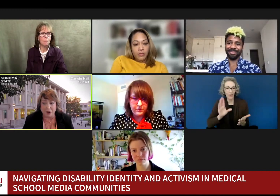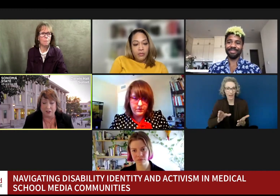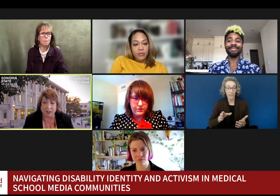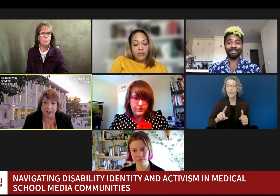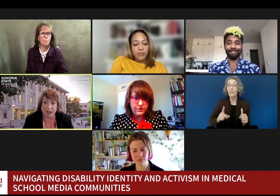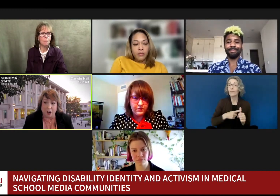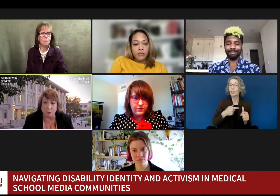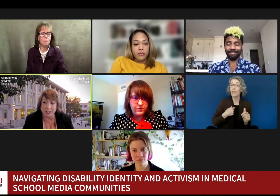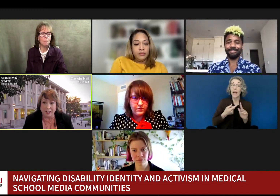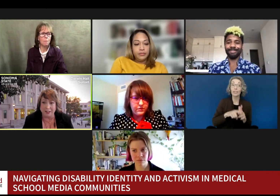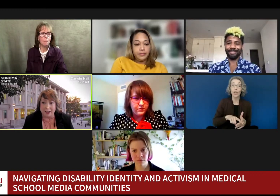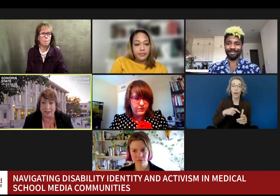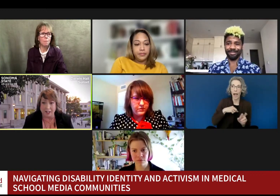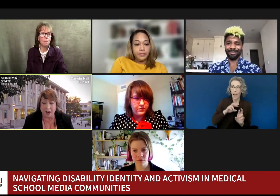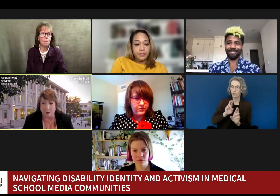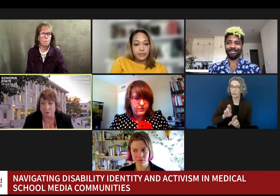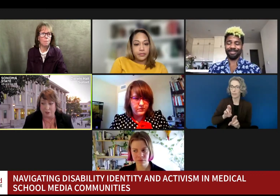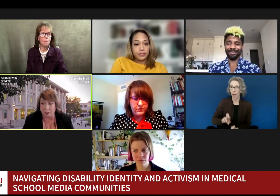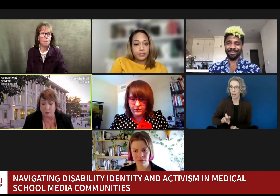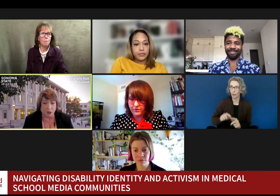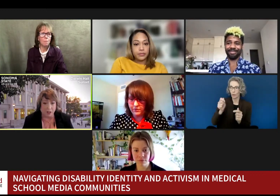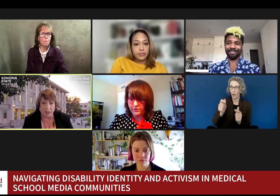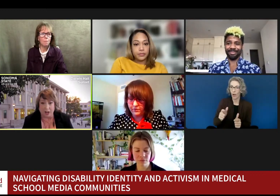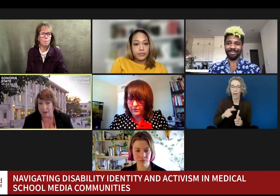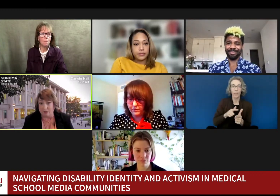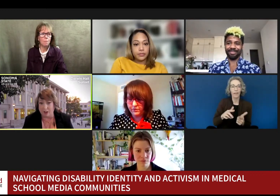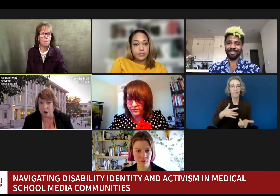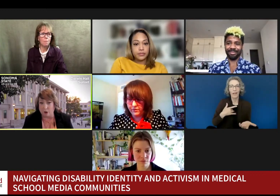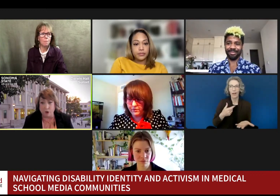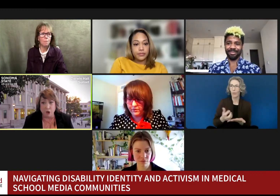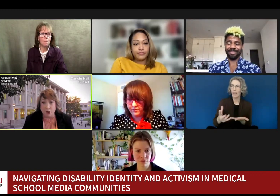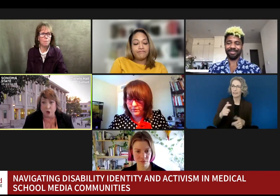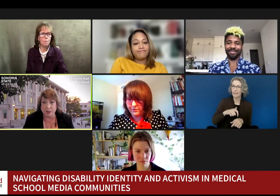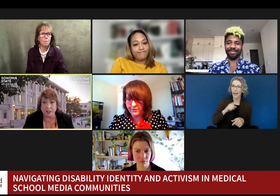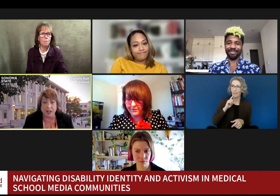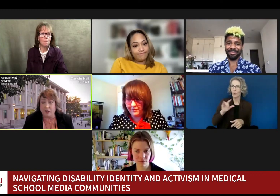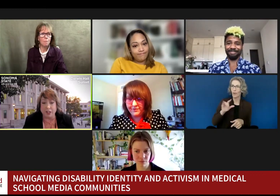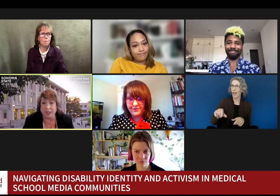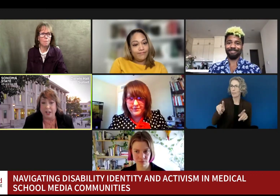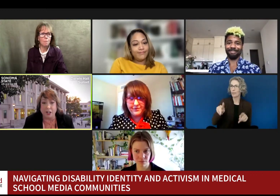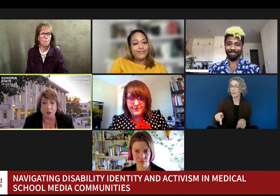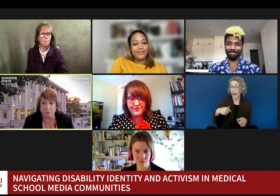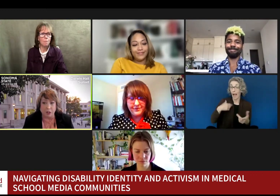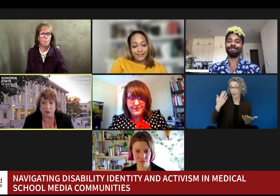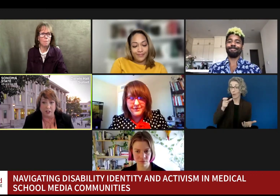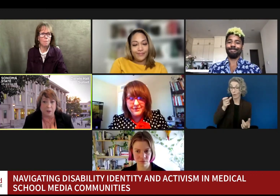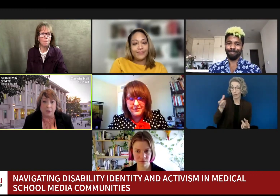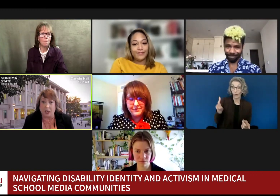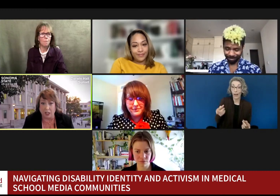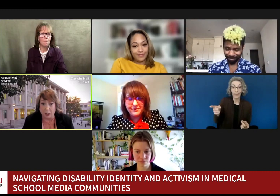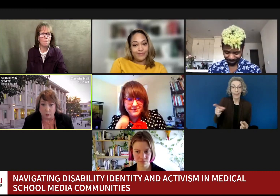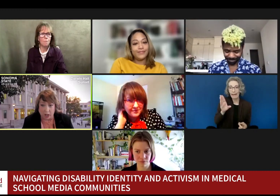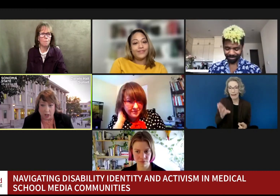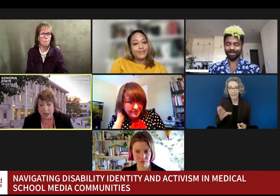then I felt I'm wasting a lot of time for the person I don't know. Who's never gonna hear me or see me anyway.